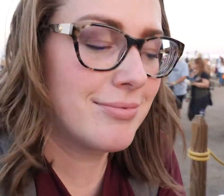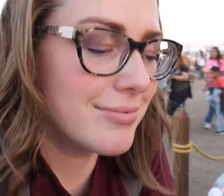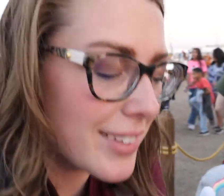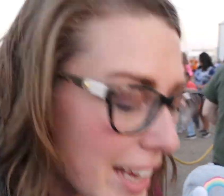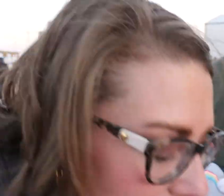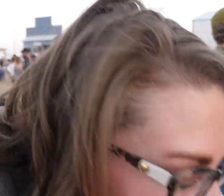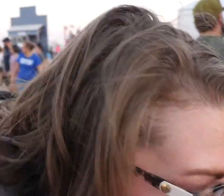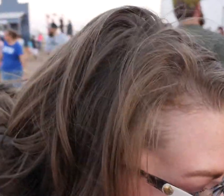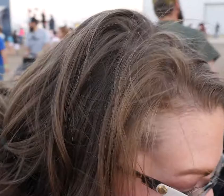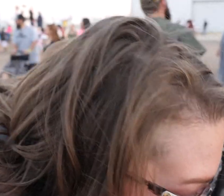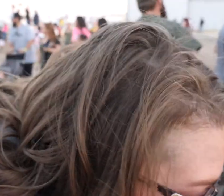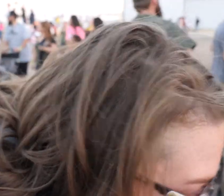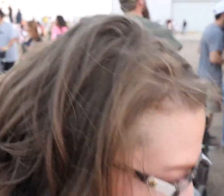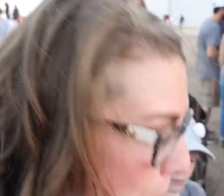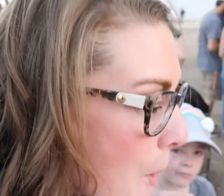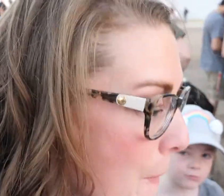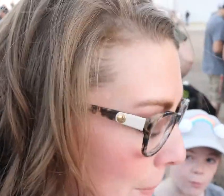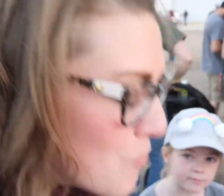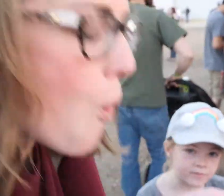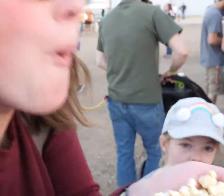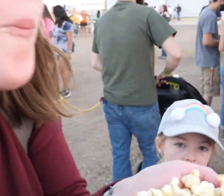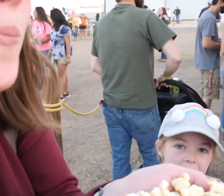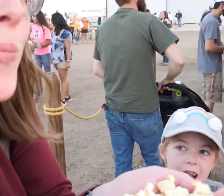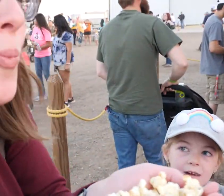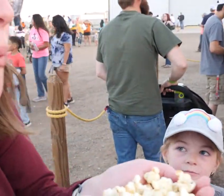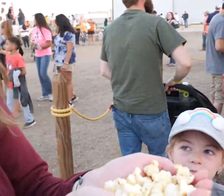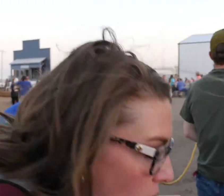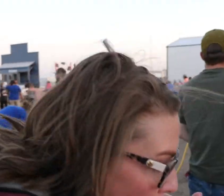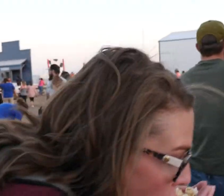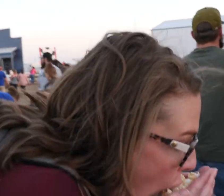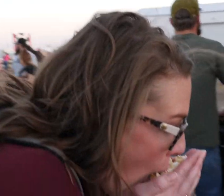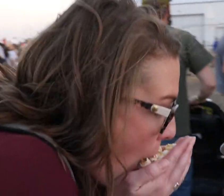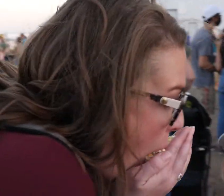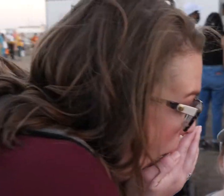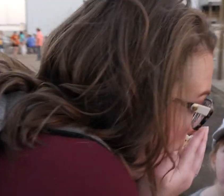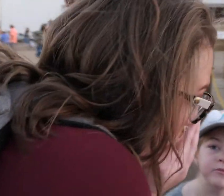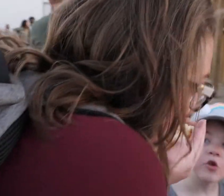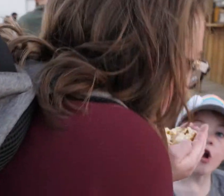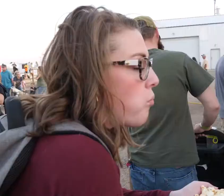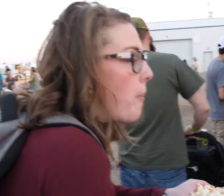It's okay. All right.